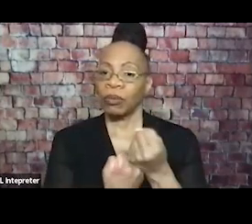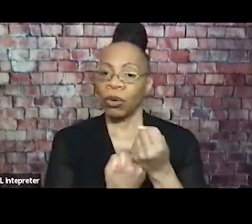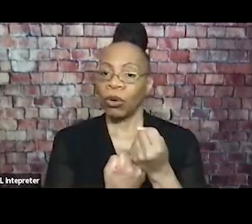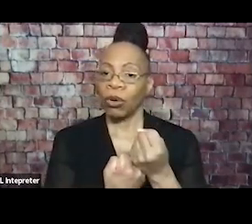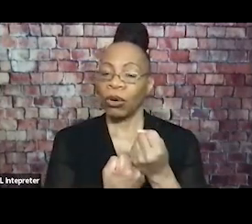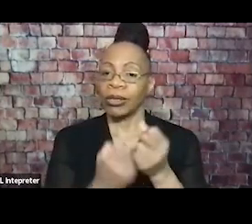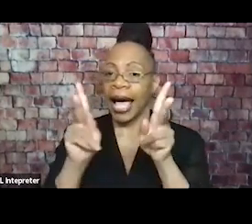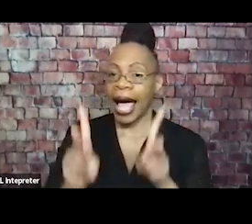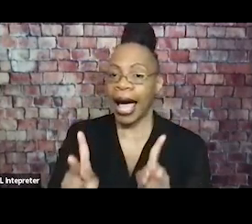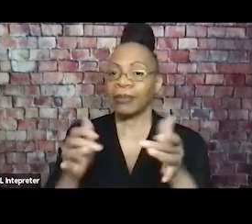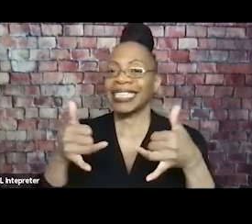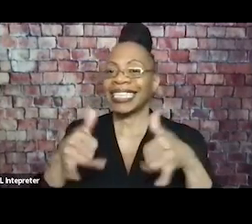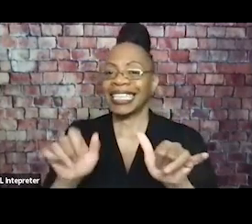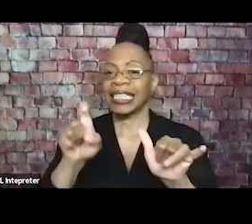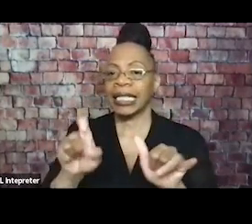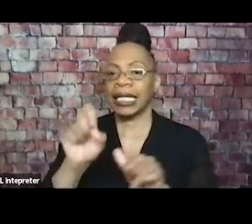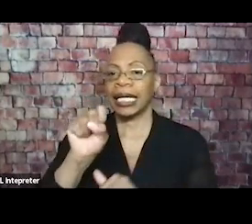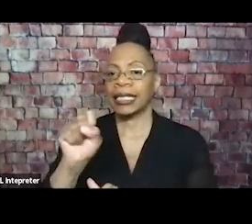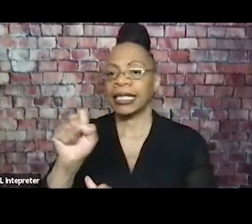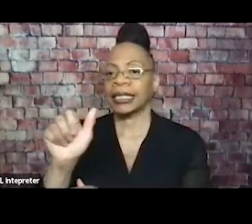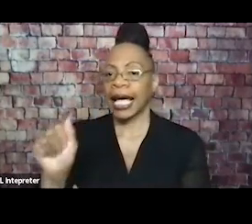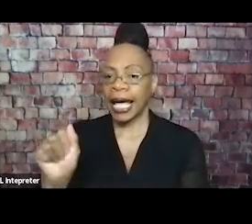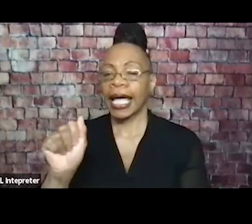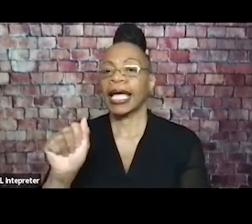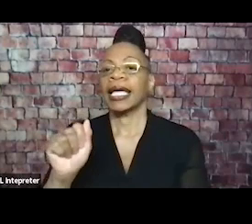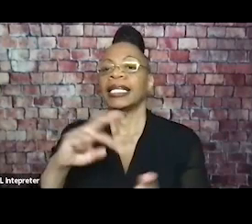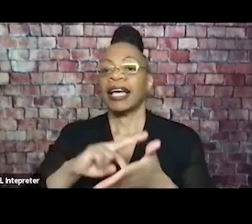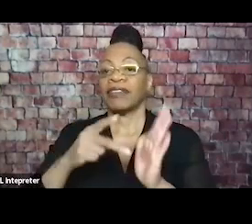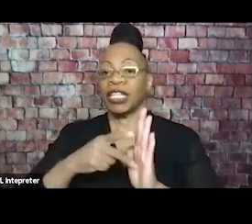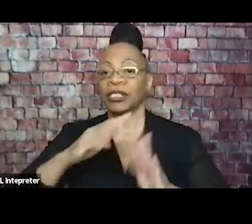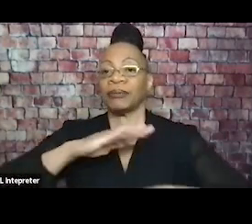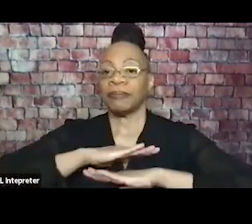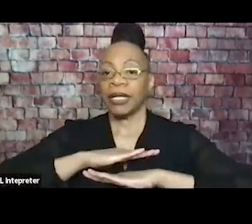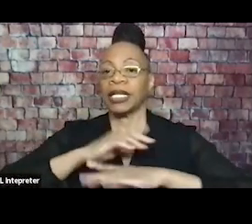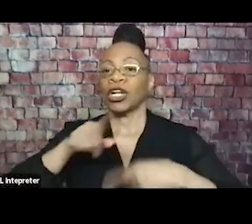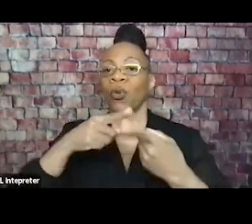still meets SSA's definition of disability when drugs or alcohol use